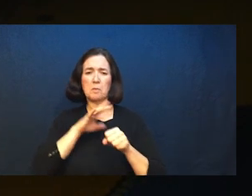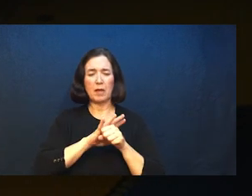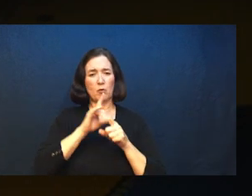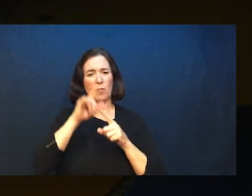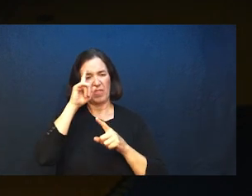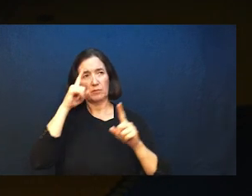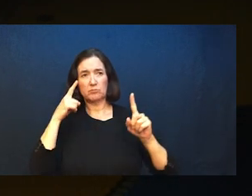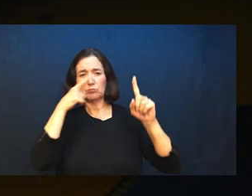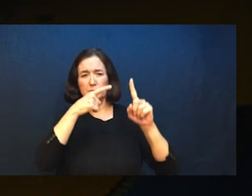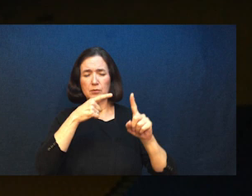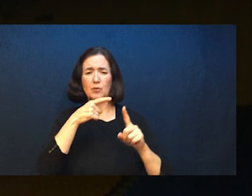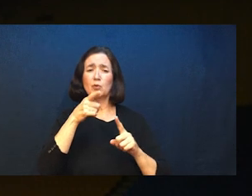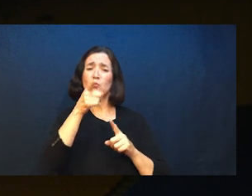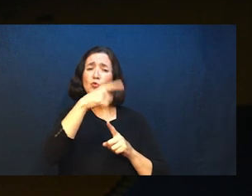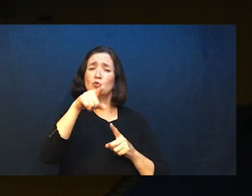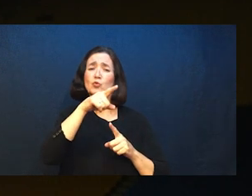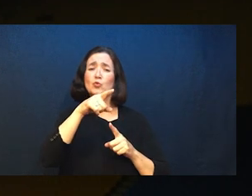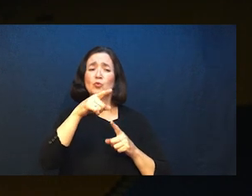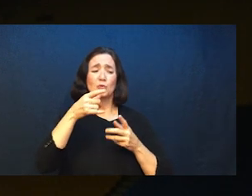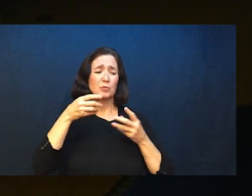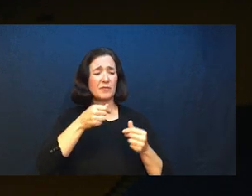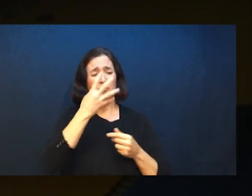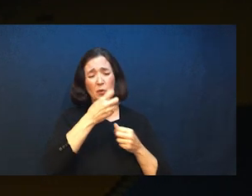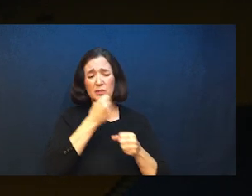Graduates, you've spent the past four years or more as part of